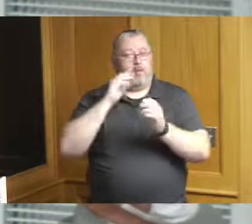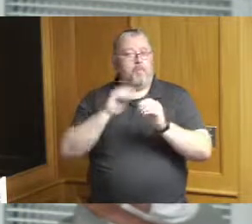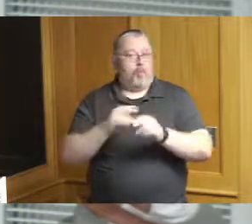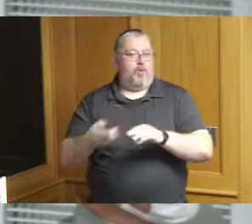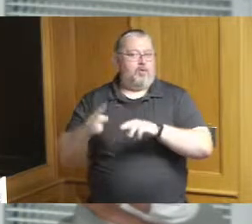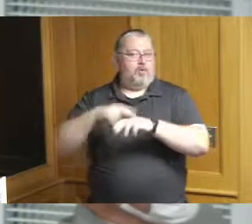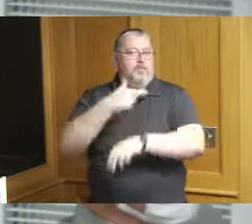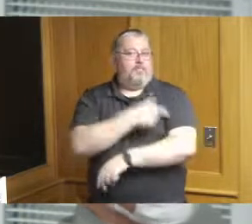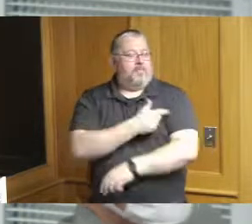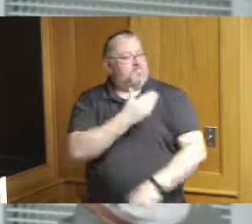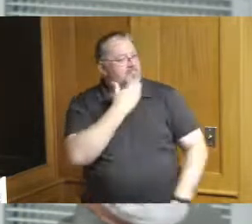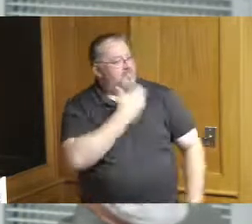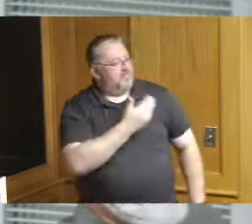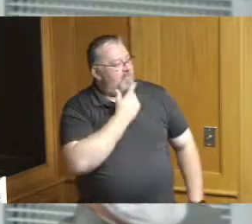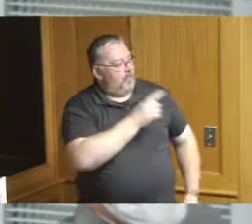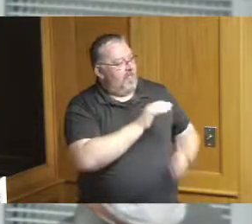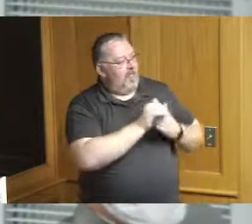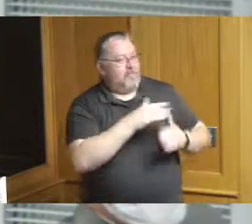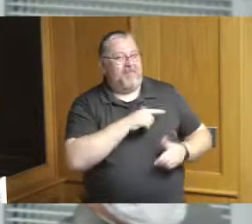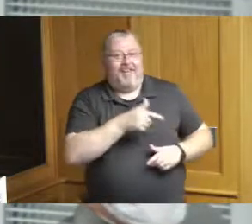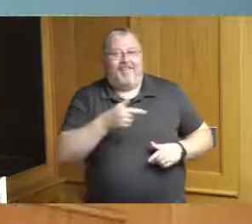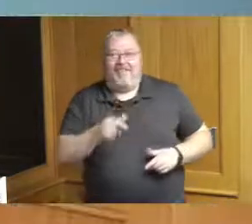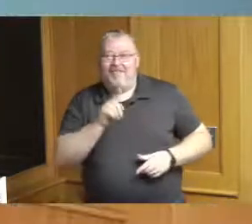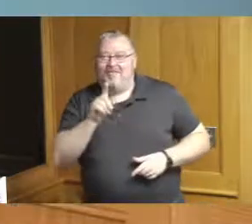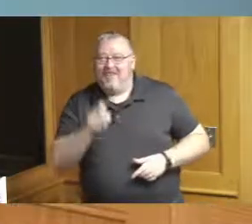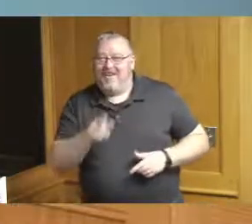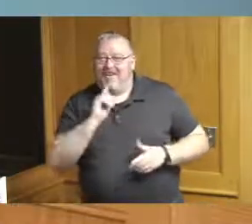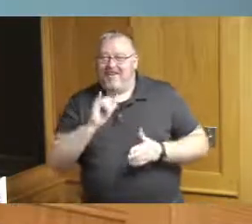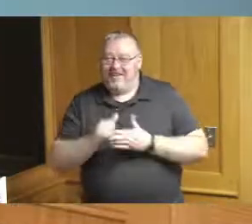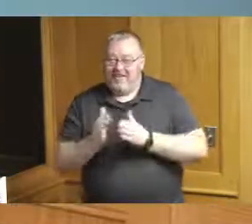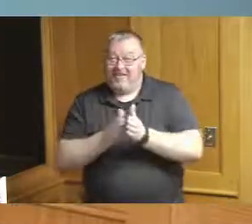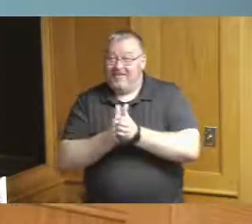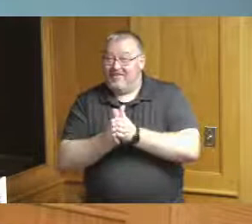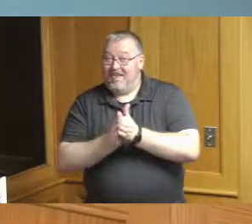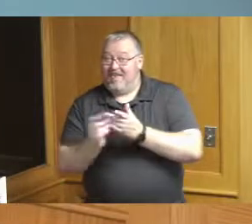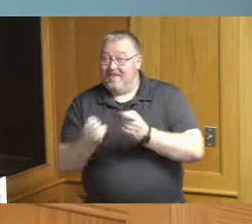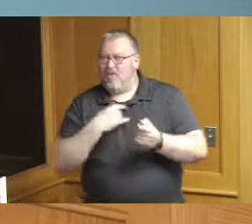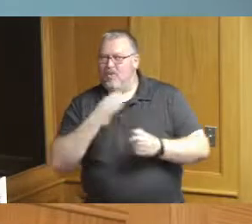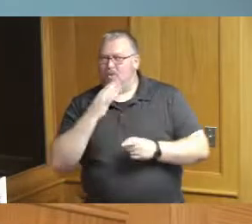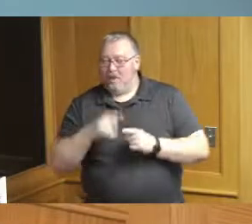thank you you got me to my next question which is incentives and i wanted to talk about that to the